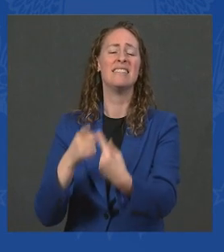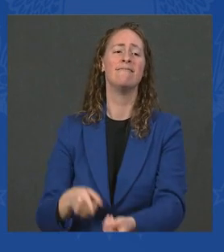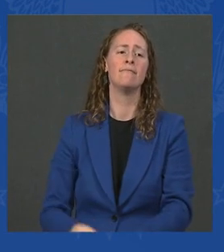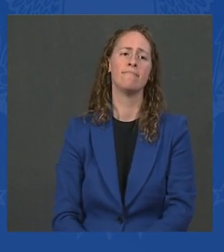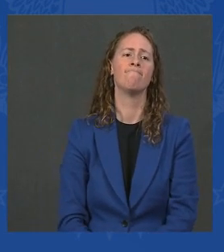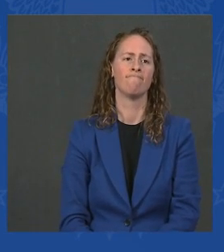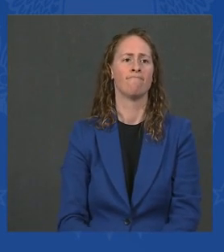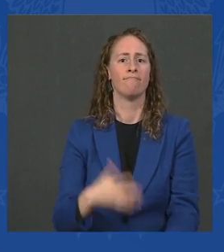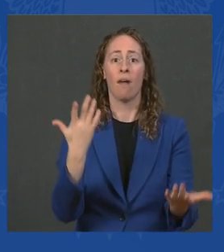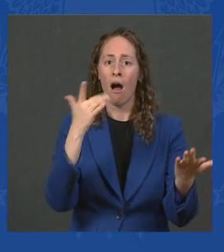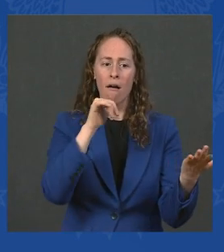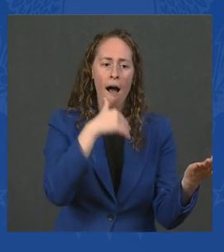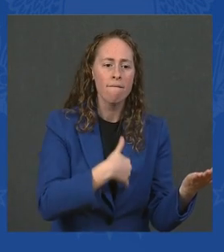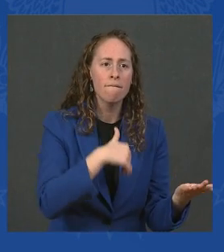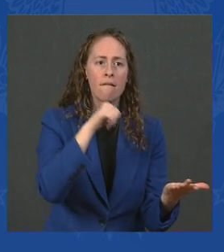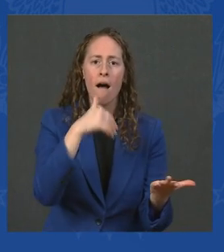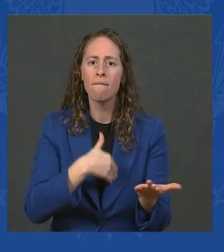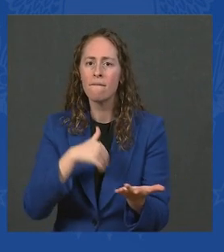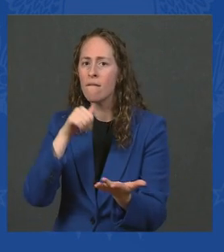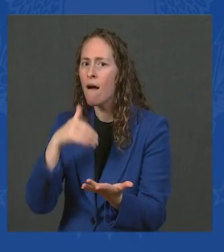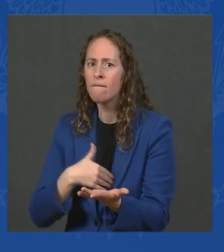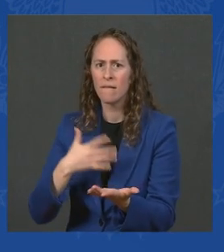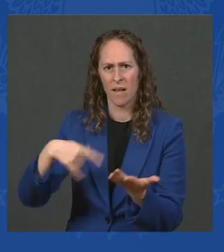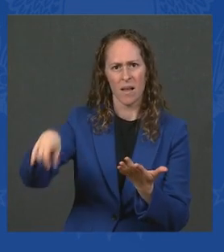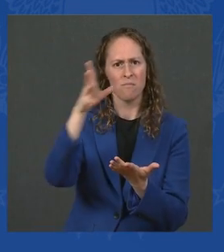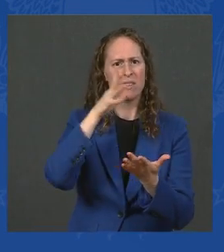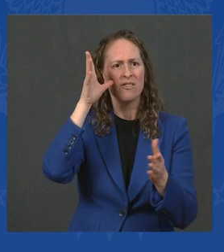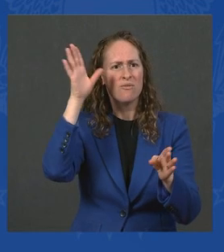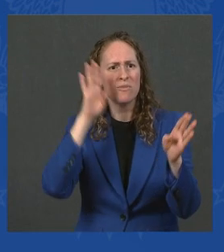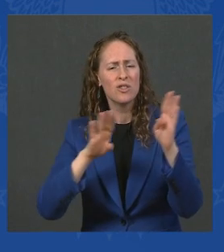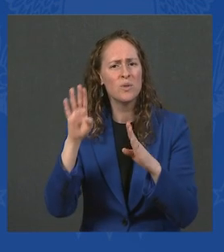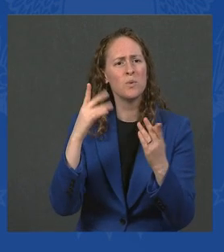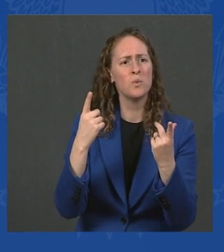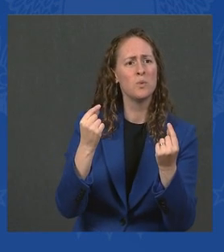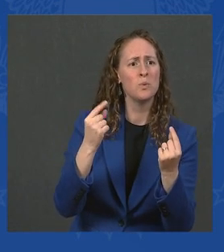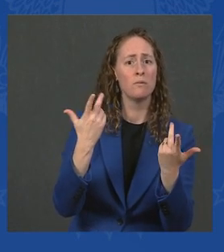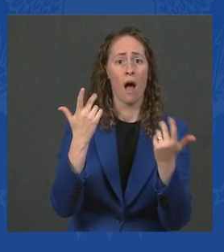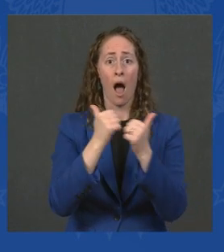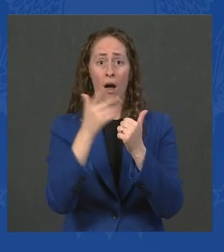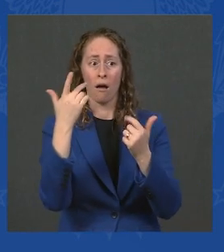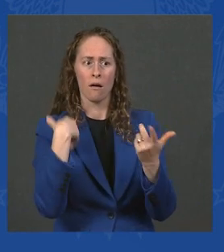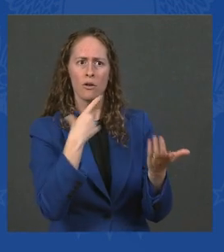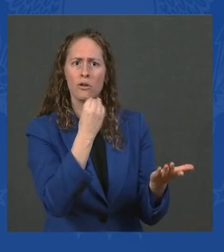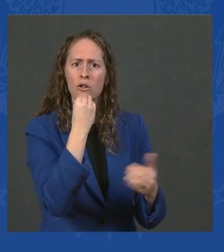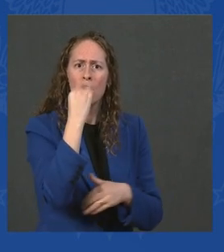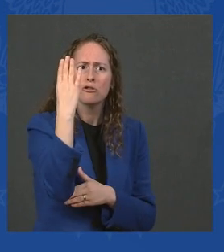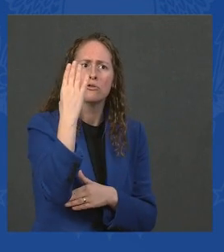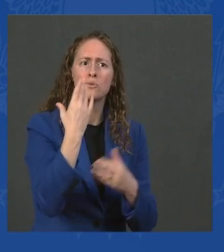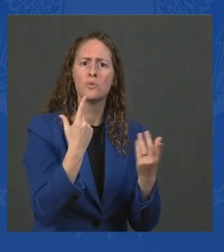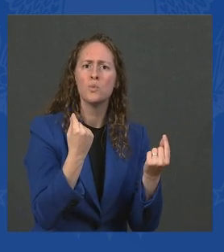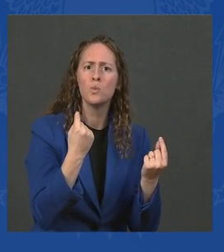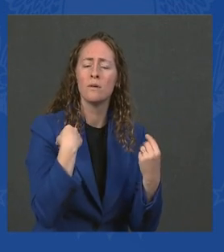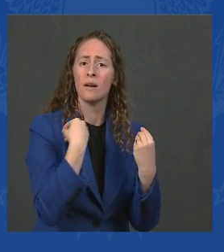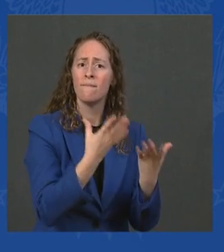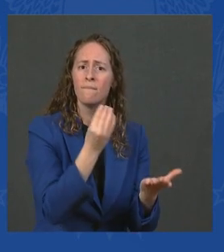worried about whether or not the School Lunch Program was going to still be available. There was so much anxiety. And it's not just academics,